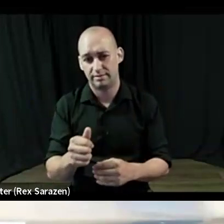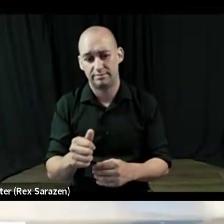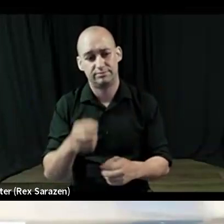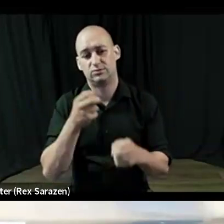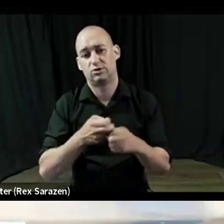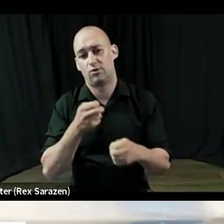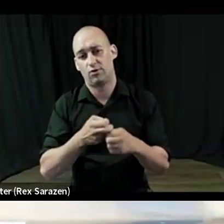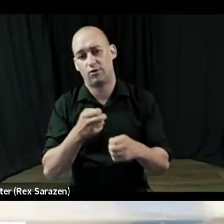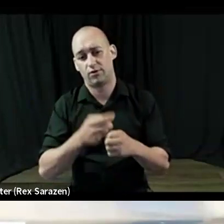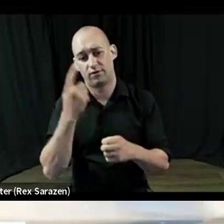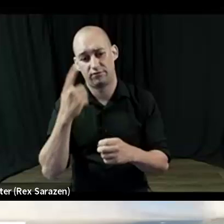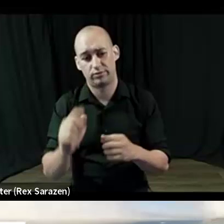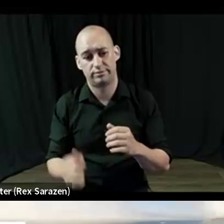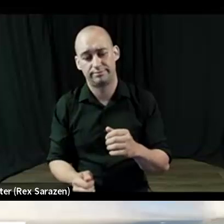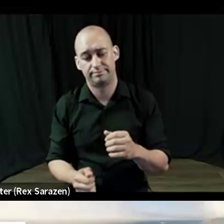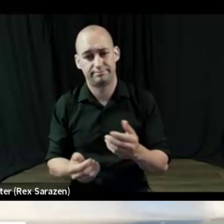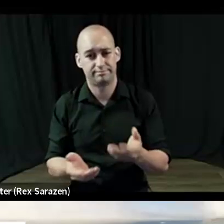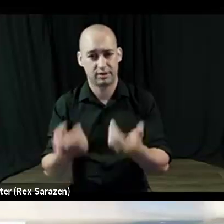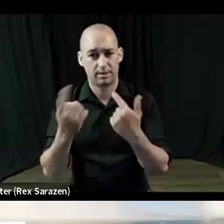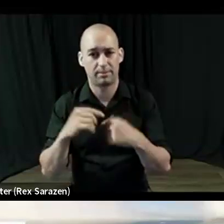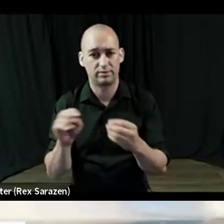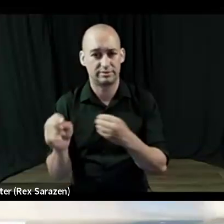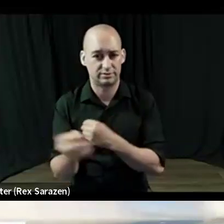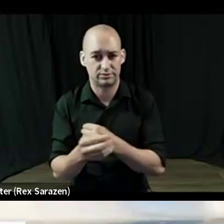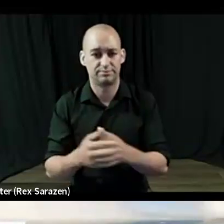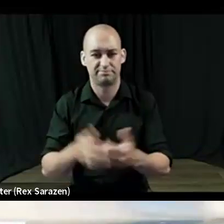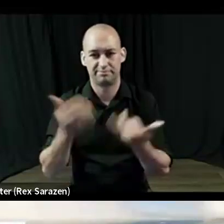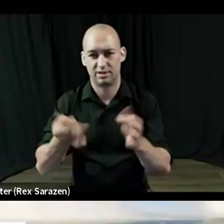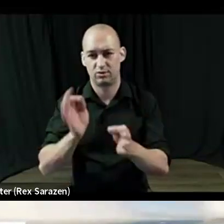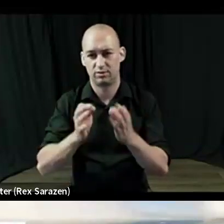emerging organization. You know, the digital, the digital problems that we're having and the lack